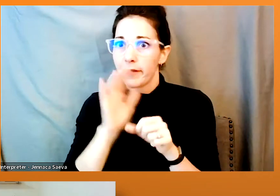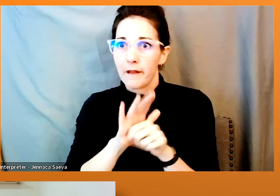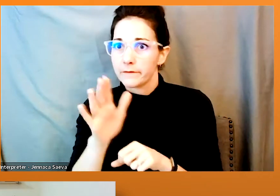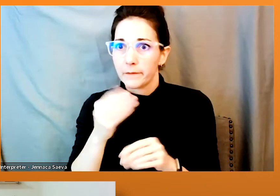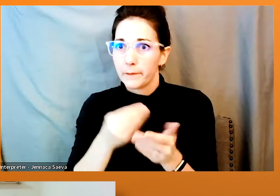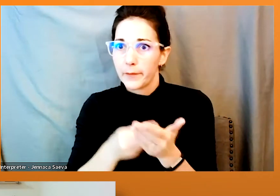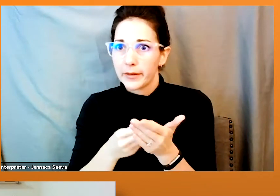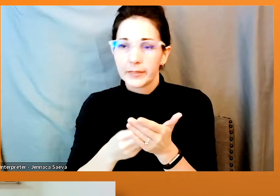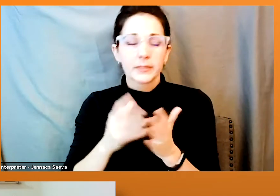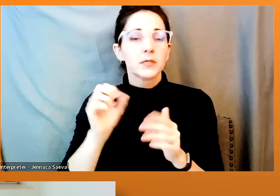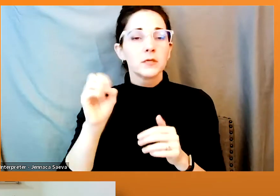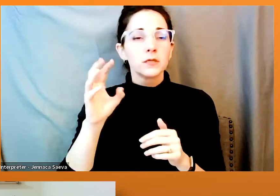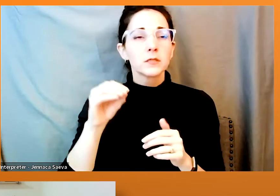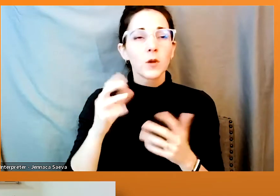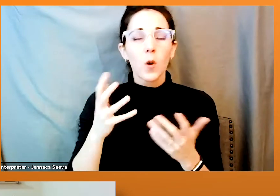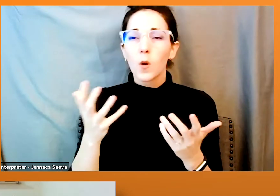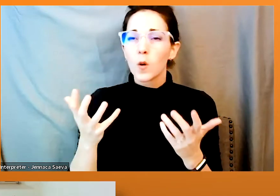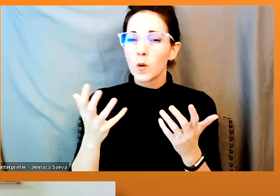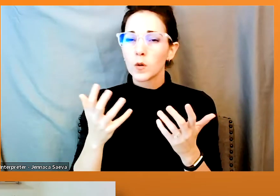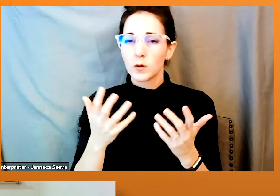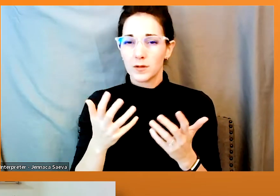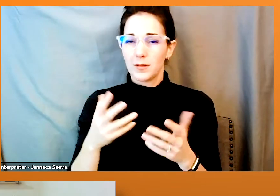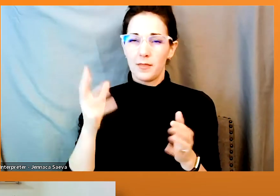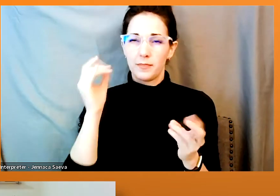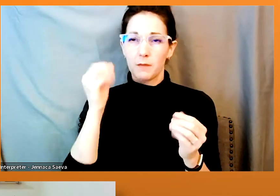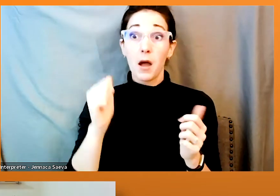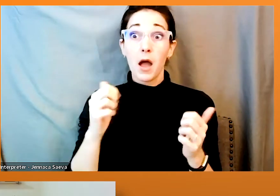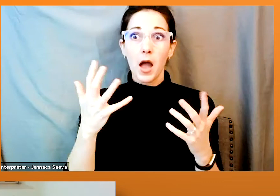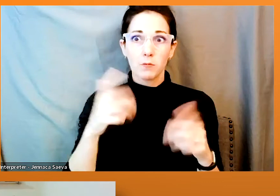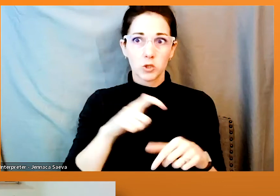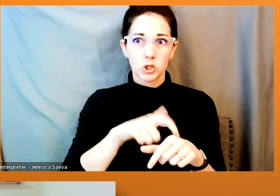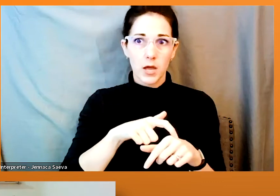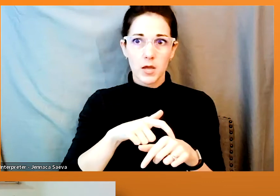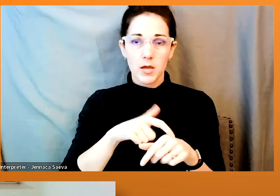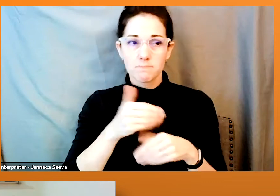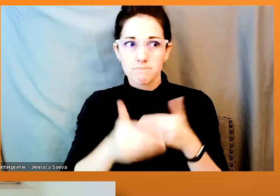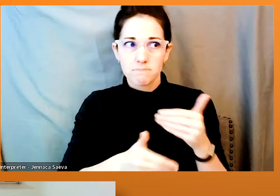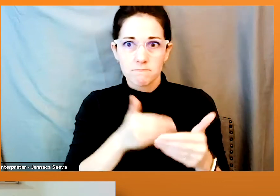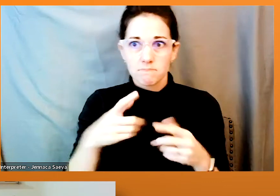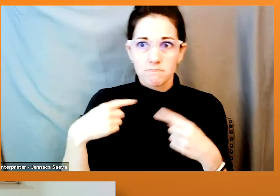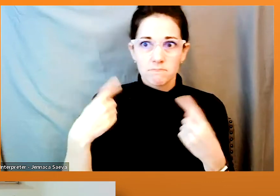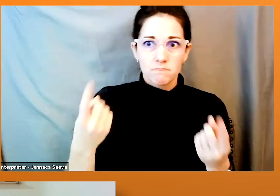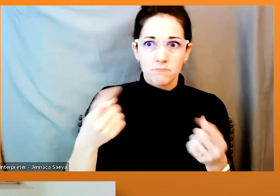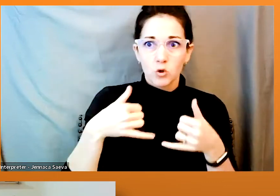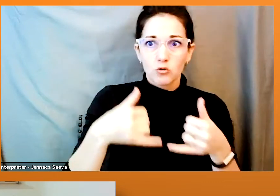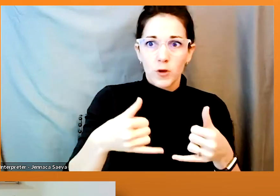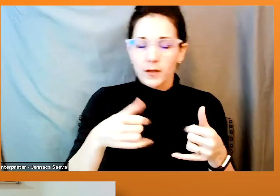So, again, just making sure that you're on track in terms of time elapsed during the grant